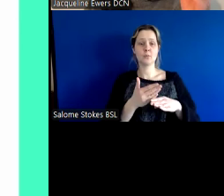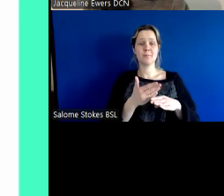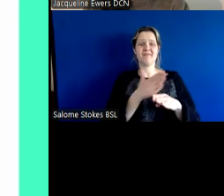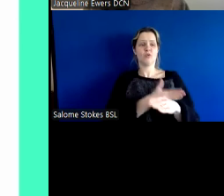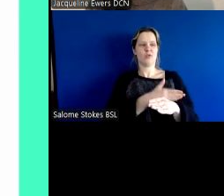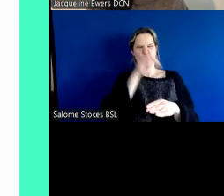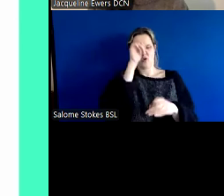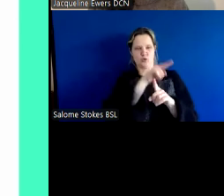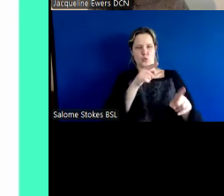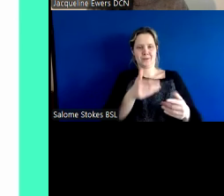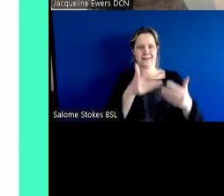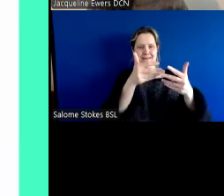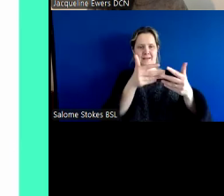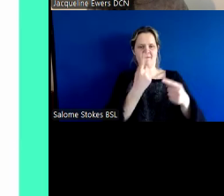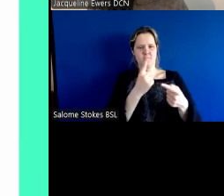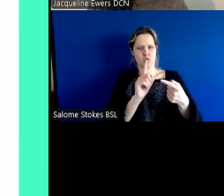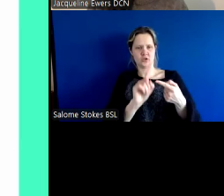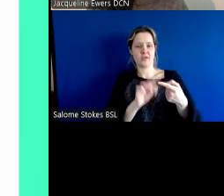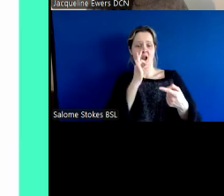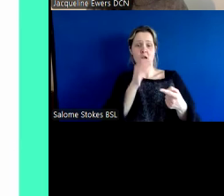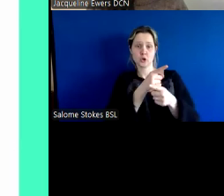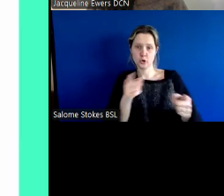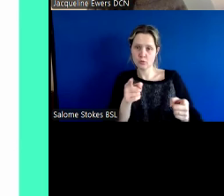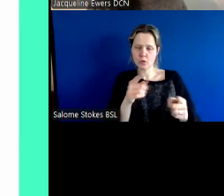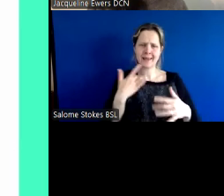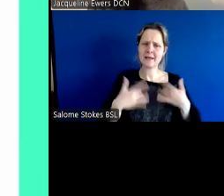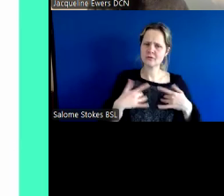they're looking for people to say what they're interested in primarily.